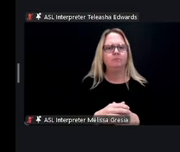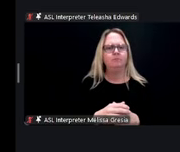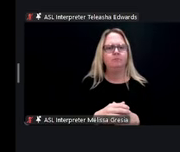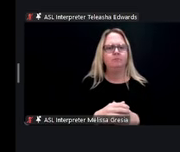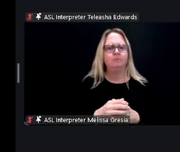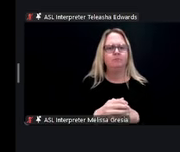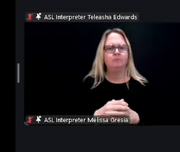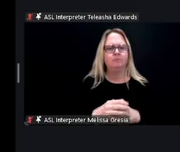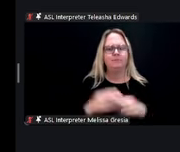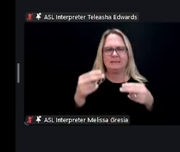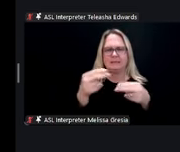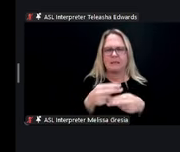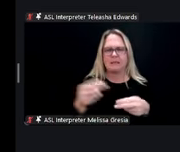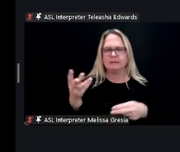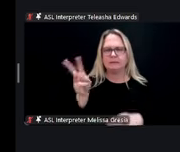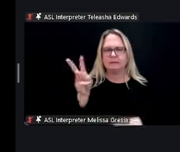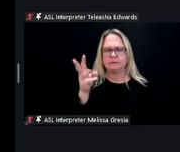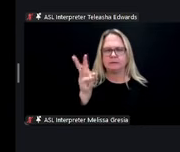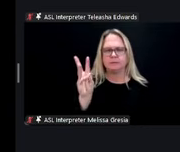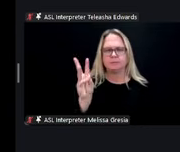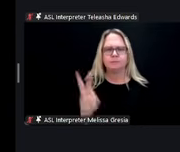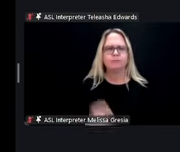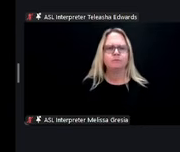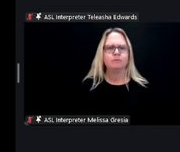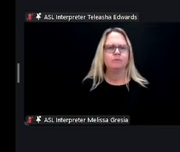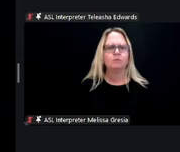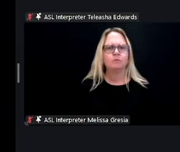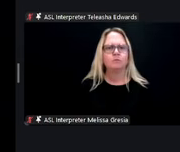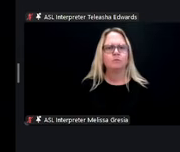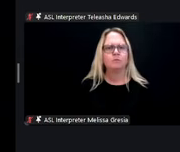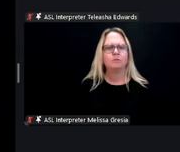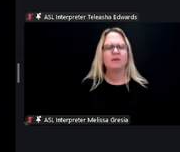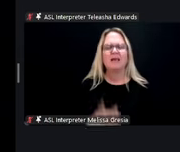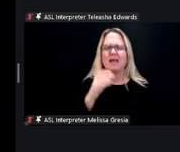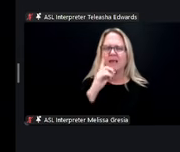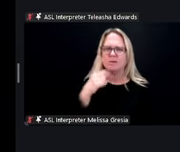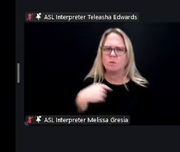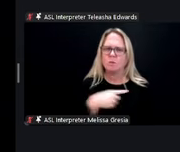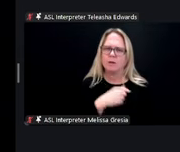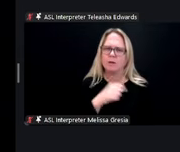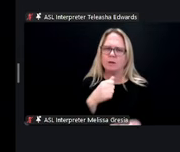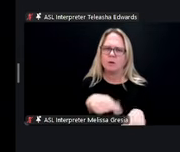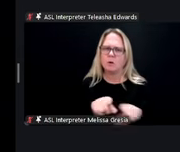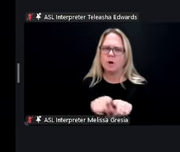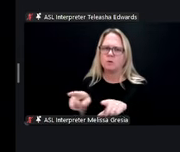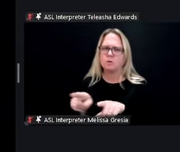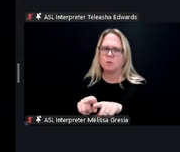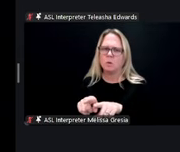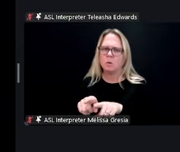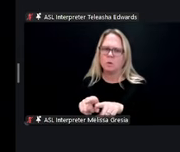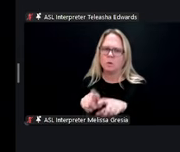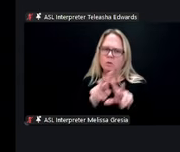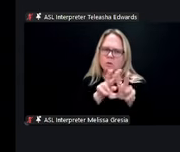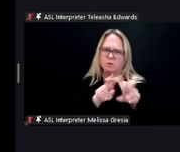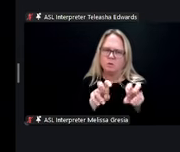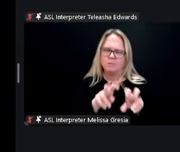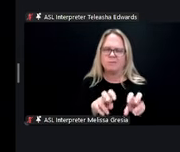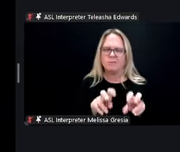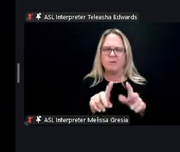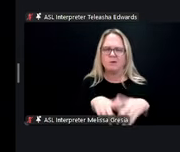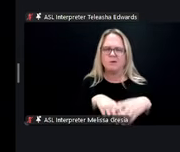16. Um, I think we could also look at a bit. Um, let's go. Let's start there and then we'll roll